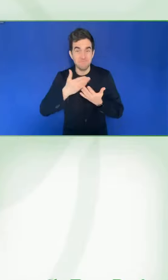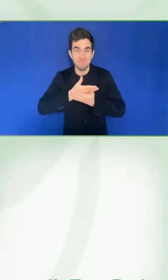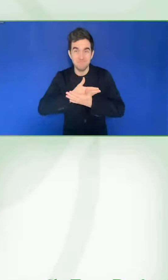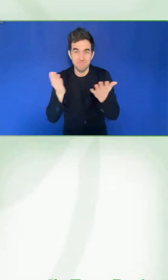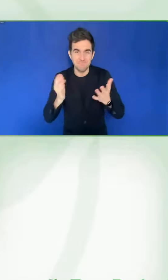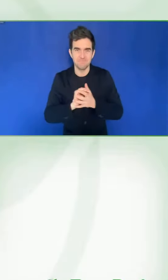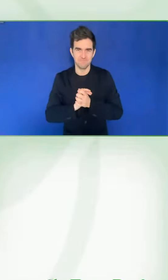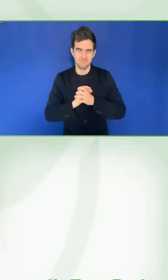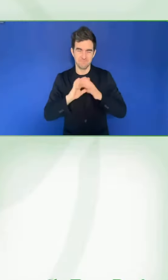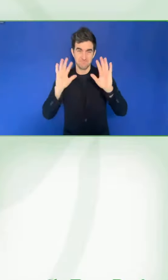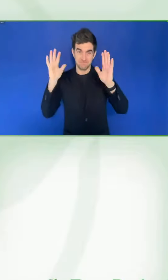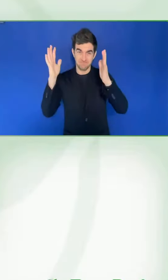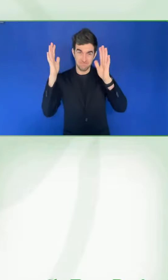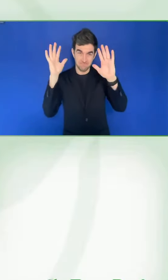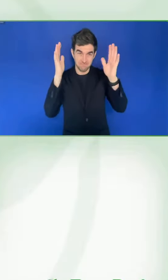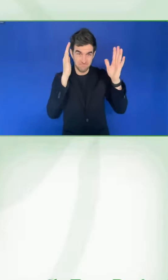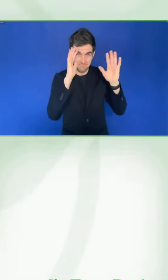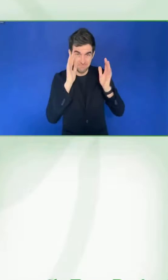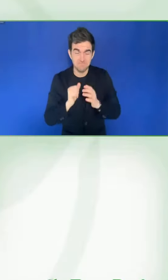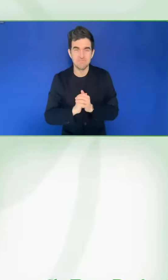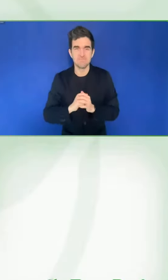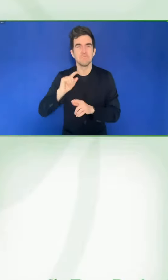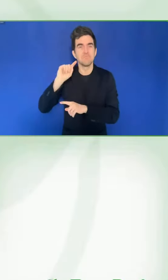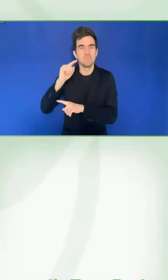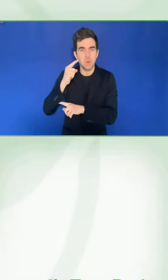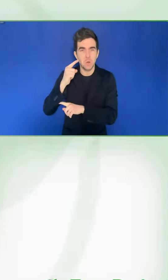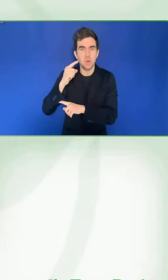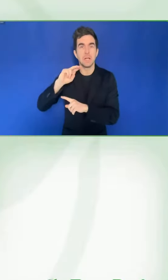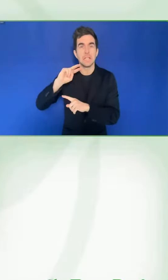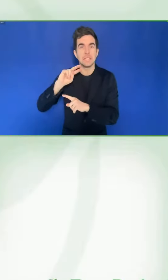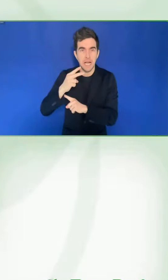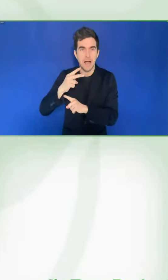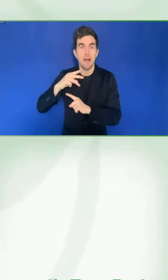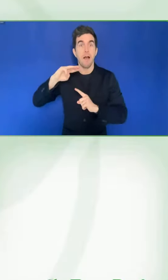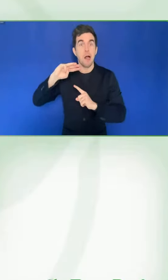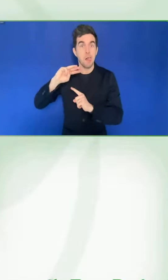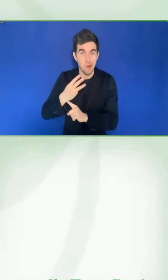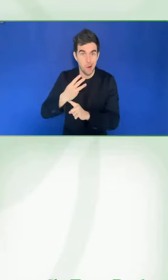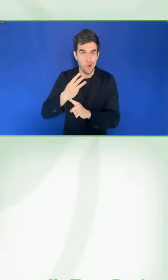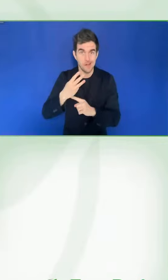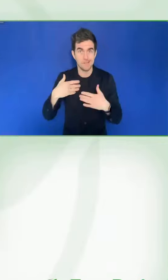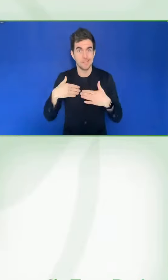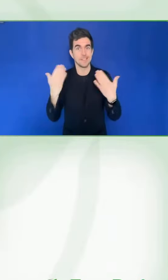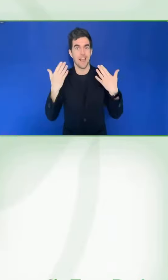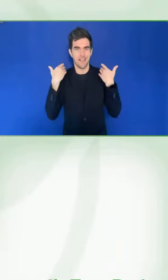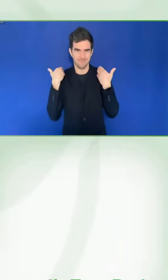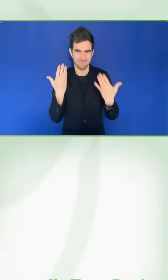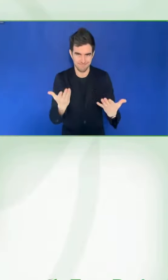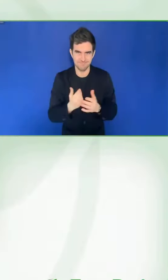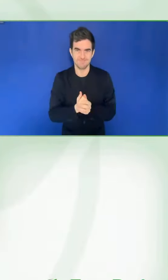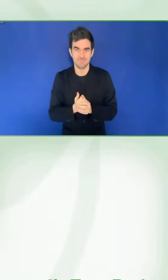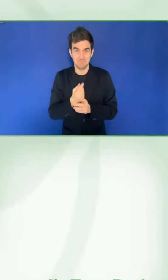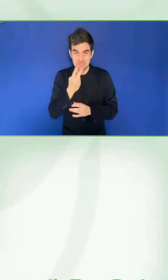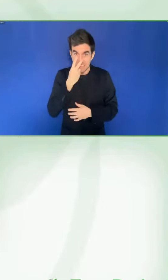we will try to make it an engaging session.